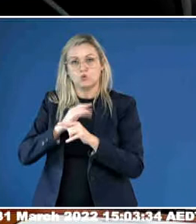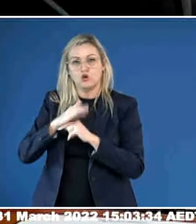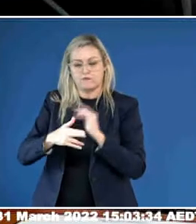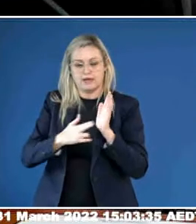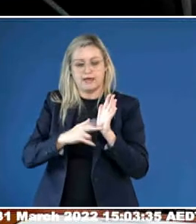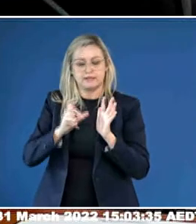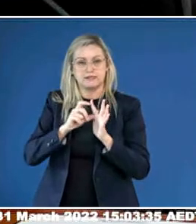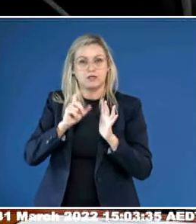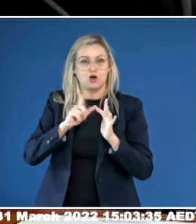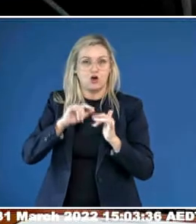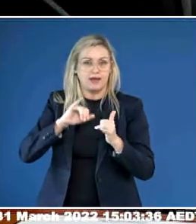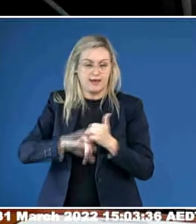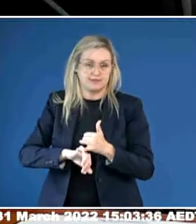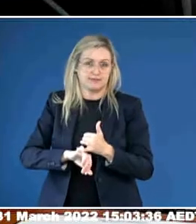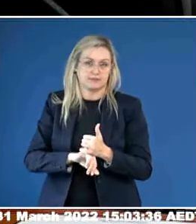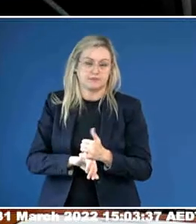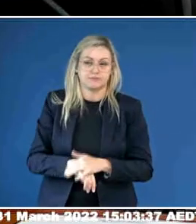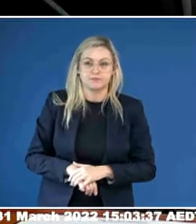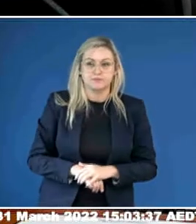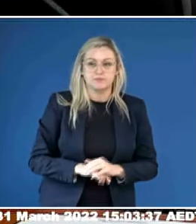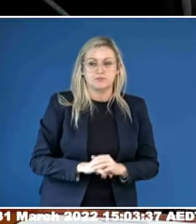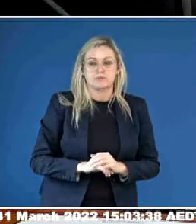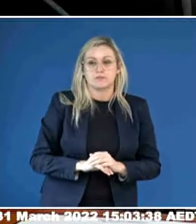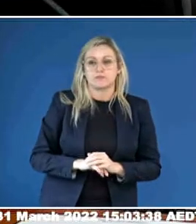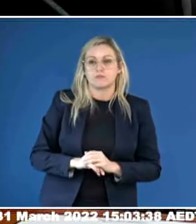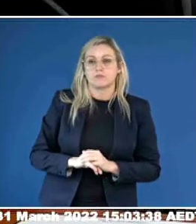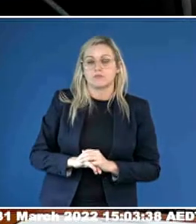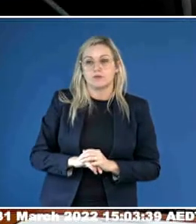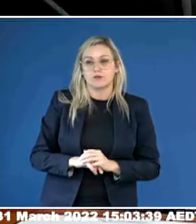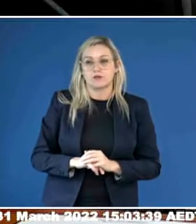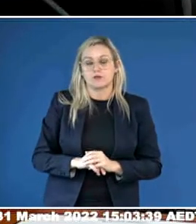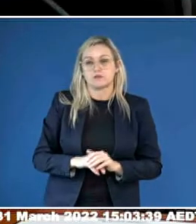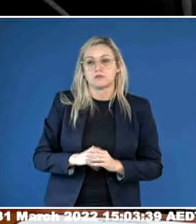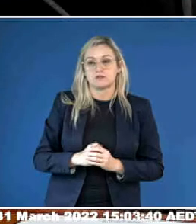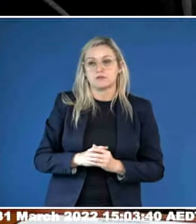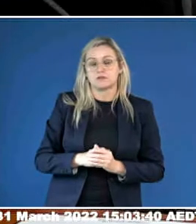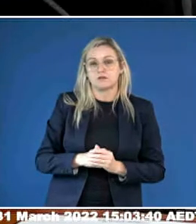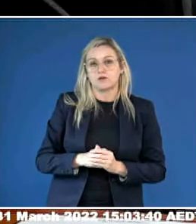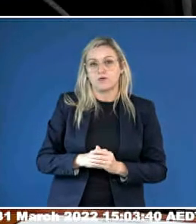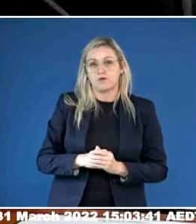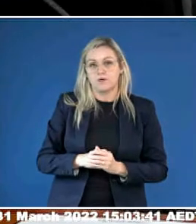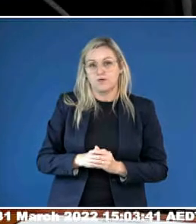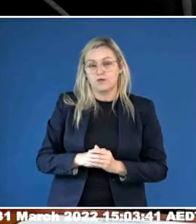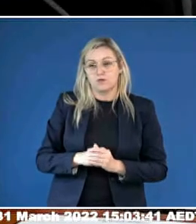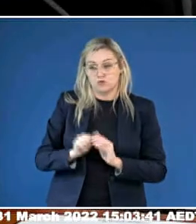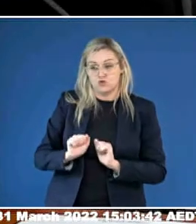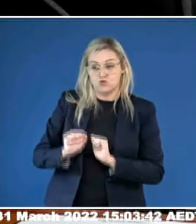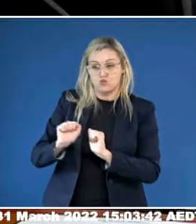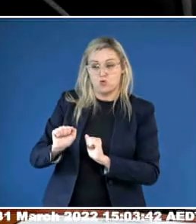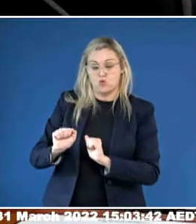And one of the issues which has come up for you in the work you do and the women and